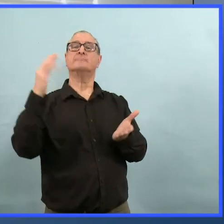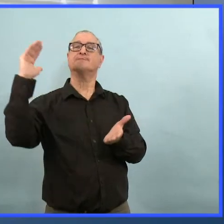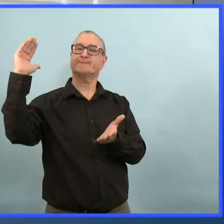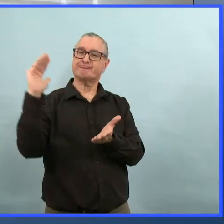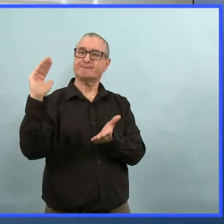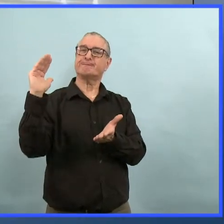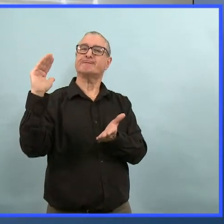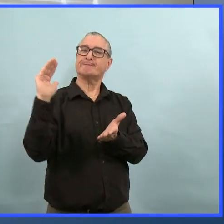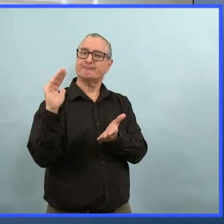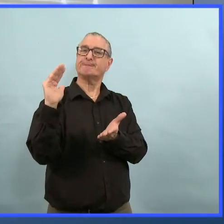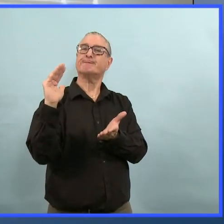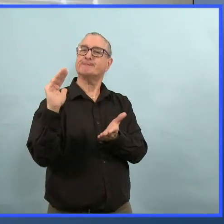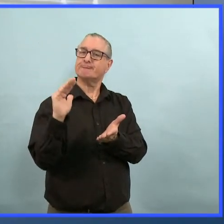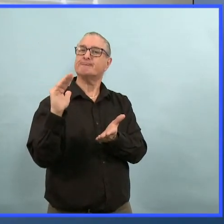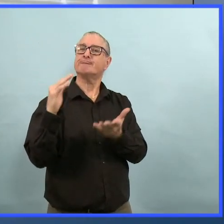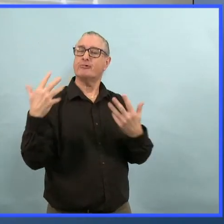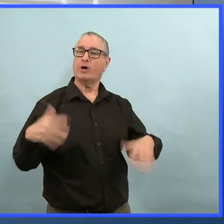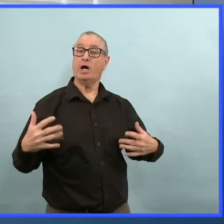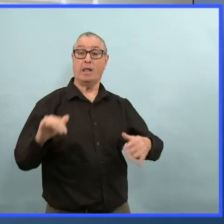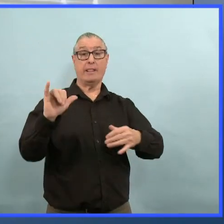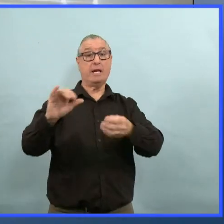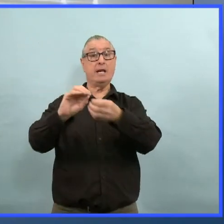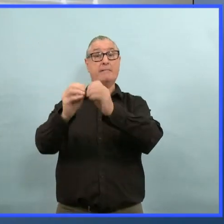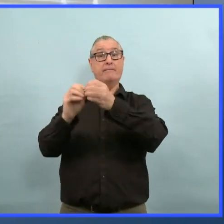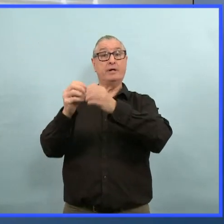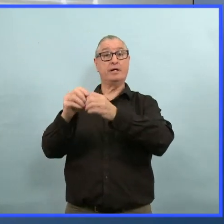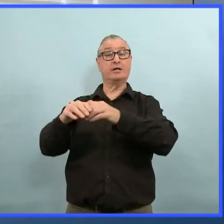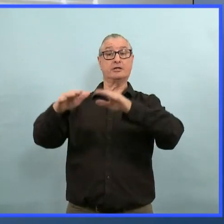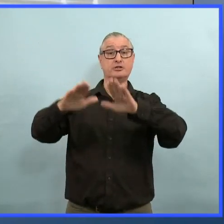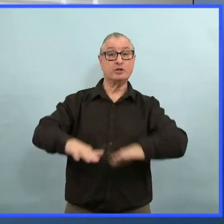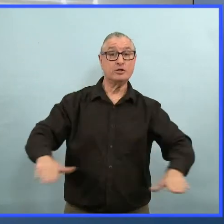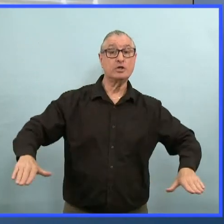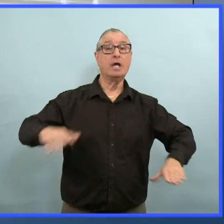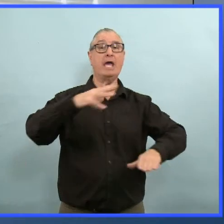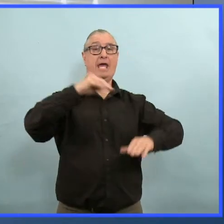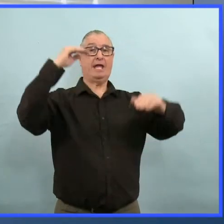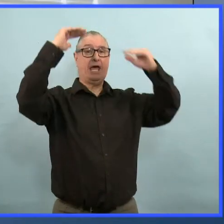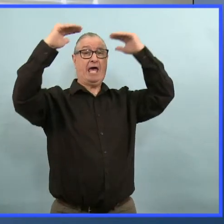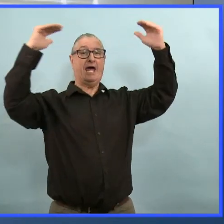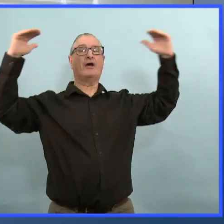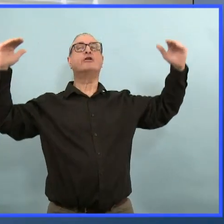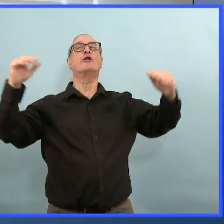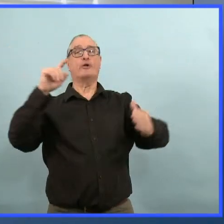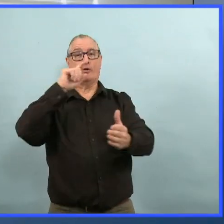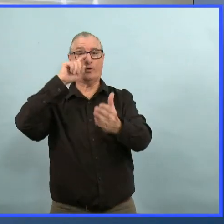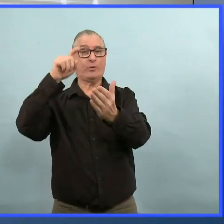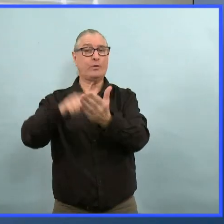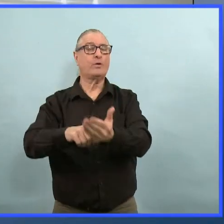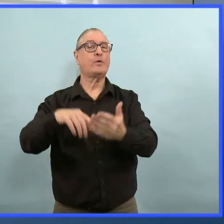with case counts in in children and in adults of course we're limited now with uh with a lot of the